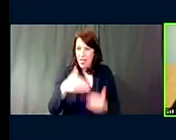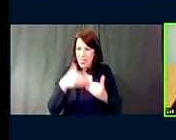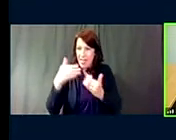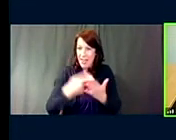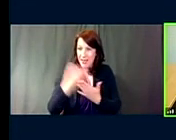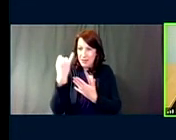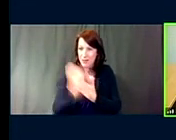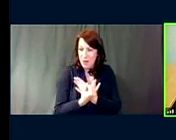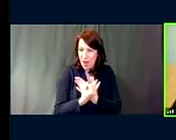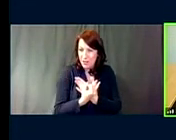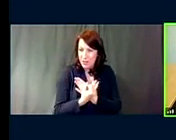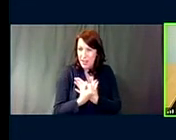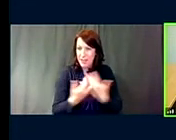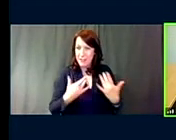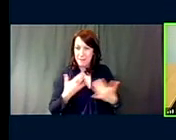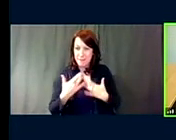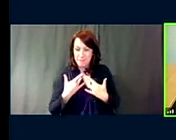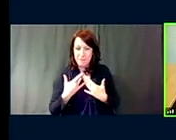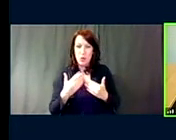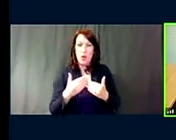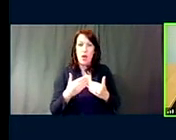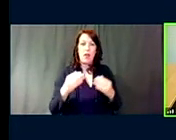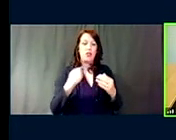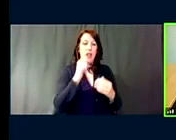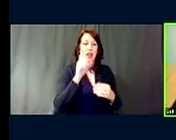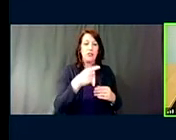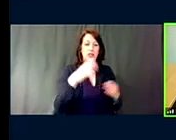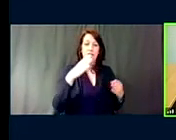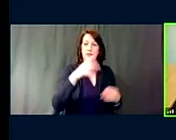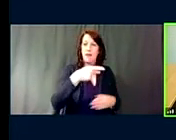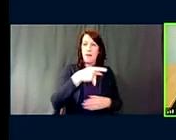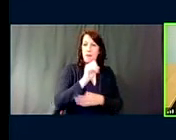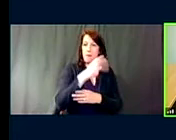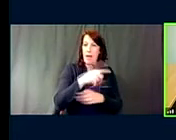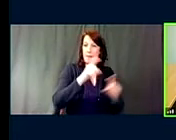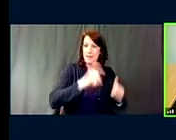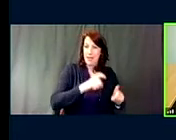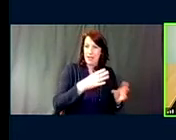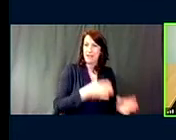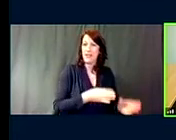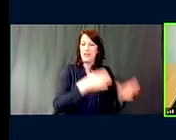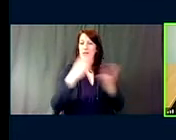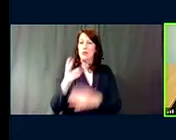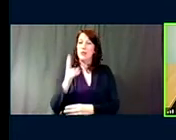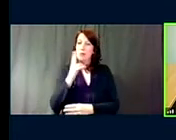THE NEXT PROJECT THAT WE ENGAGED IN WENT BEYOND PAP TESTS AND TO SMOKING CESSATION.